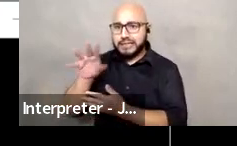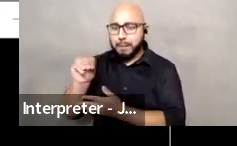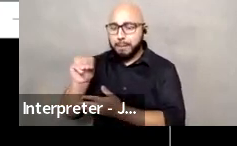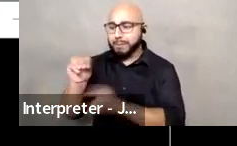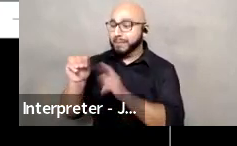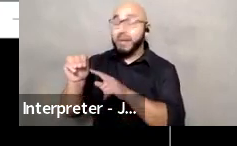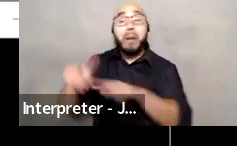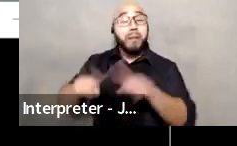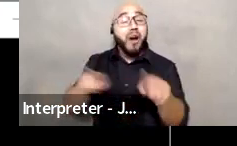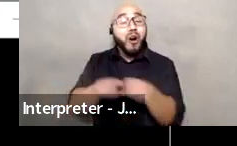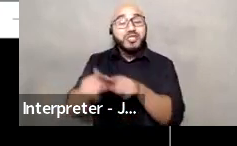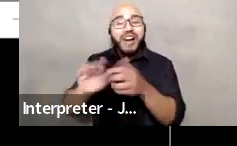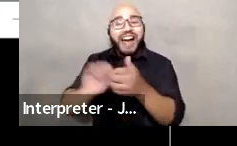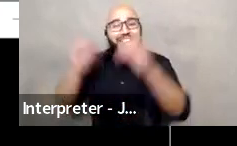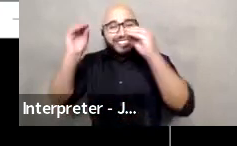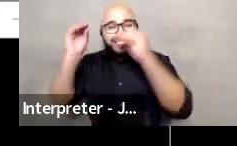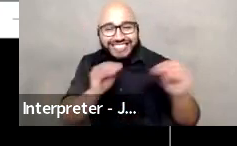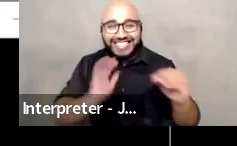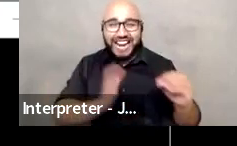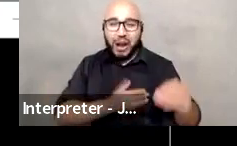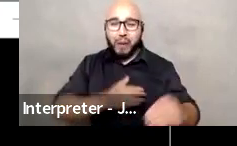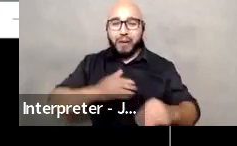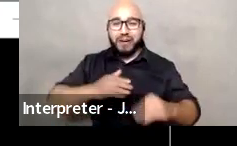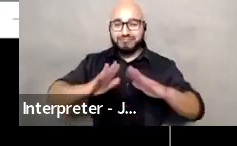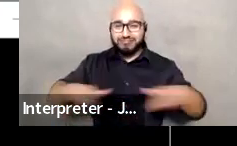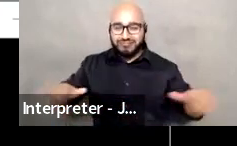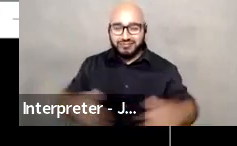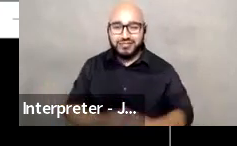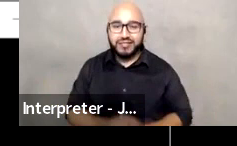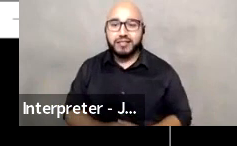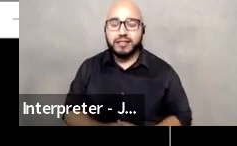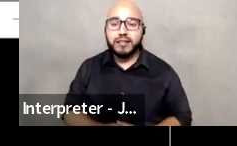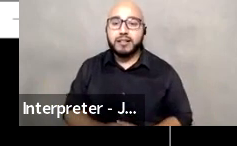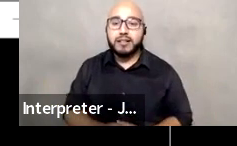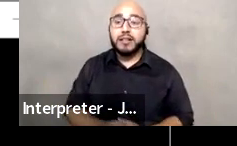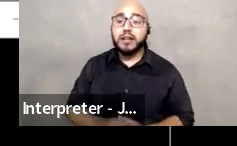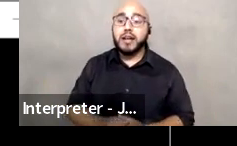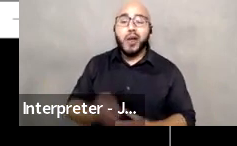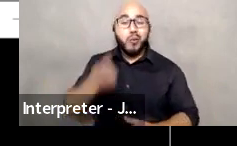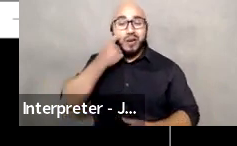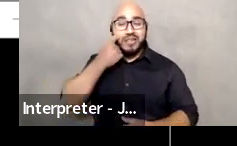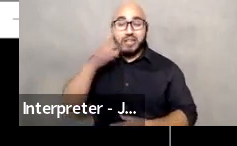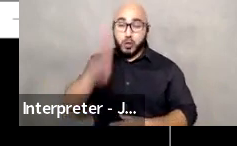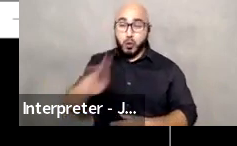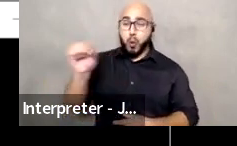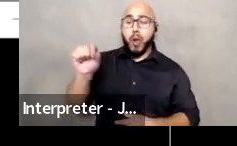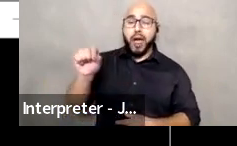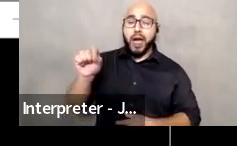Recent years, the nation has really been engaged in debate over. This, over how we.